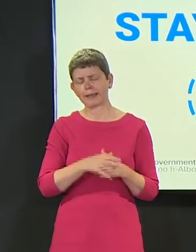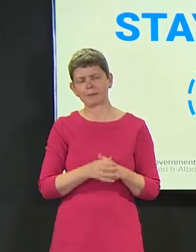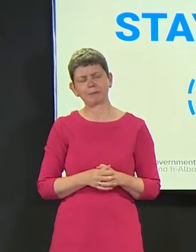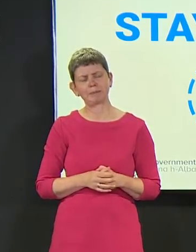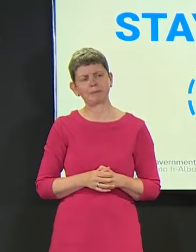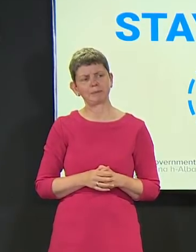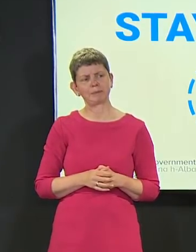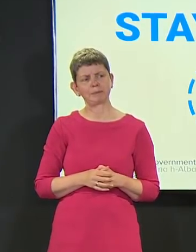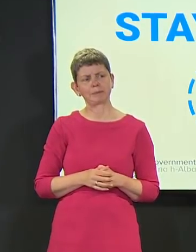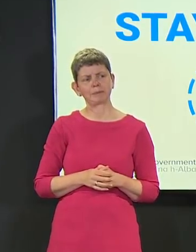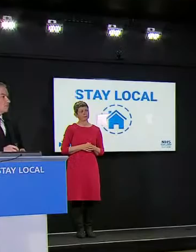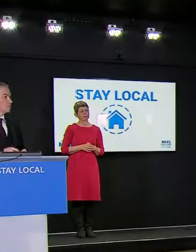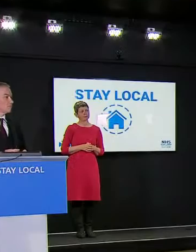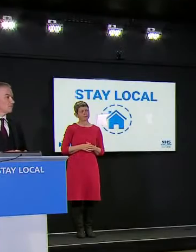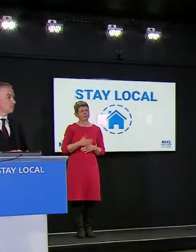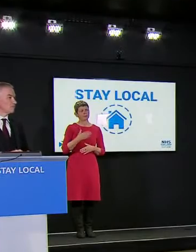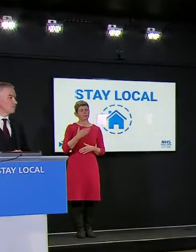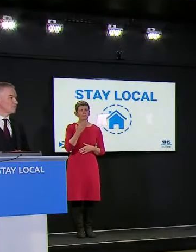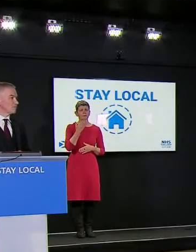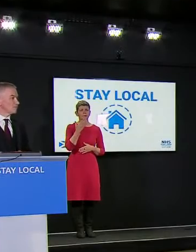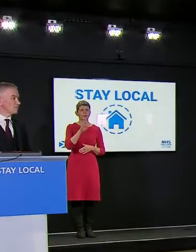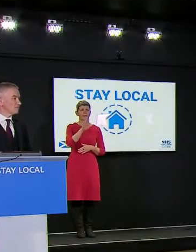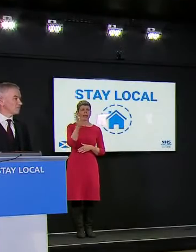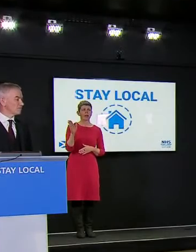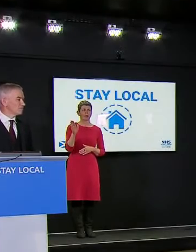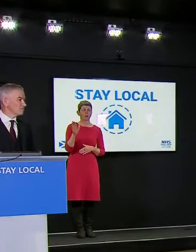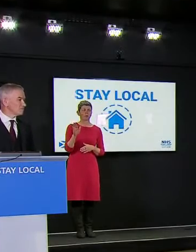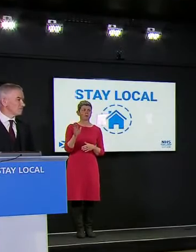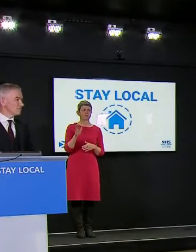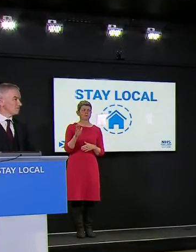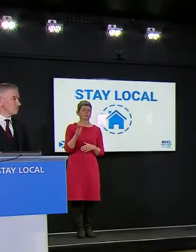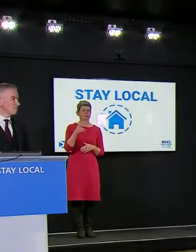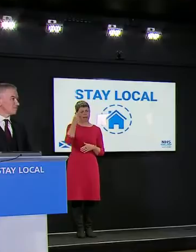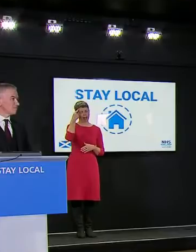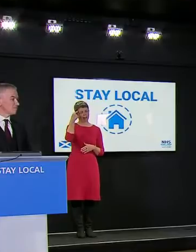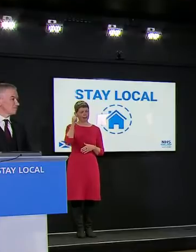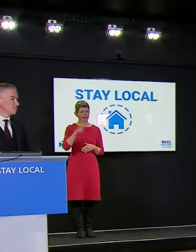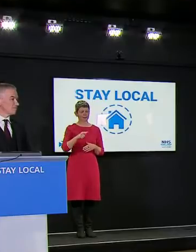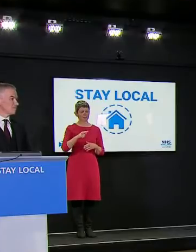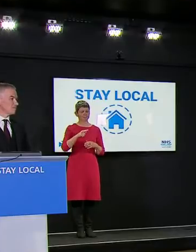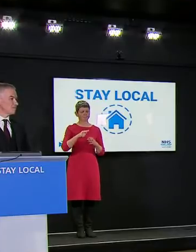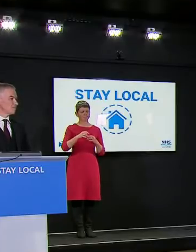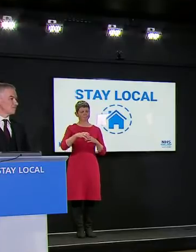hello afternoon sorry i think my internet cried just at the wrong time um i was just wondering